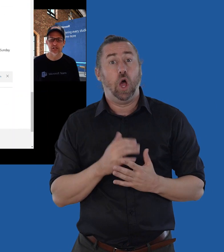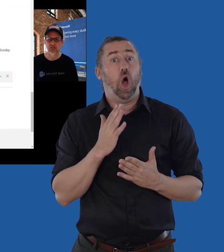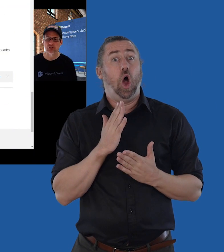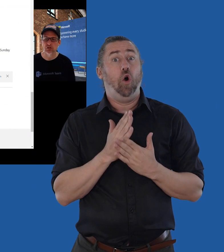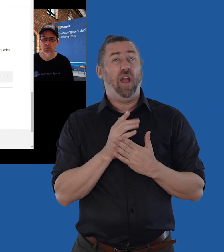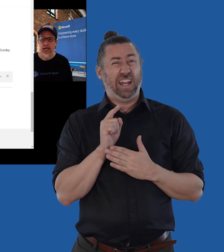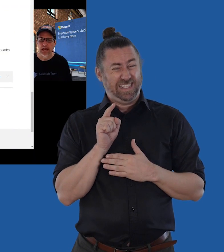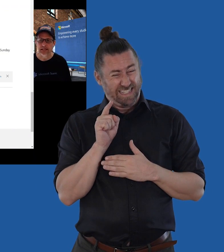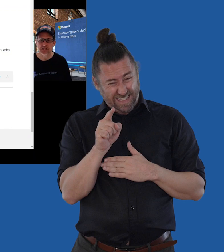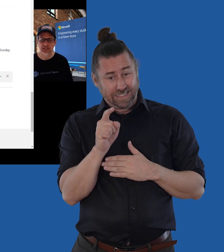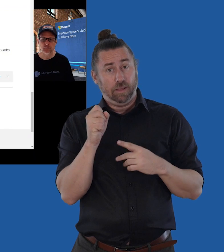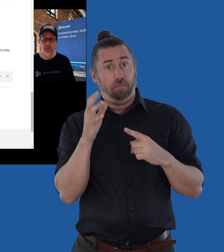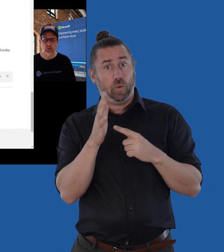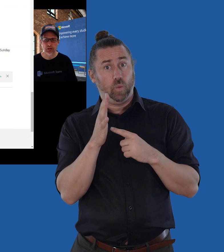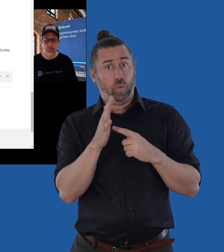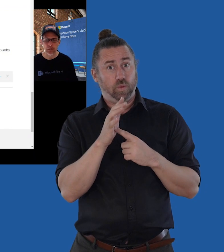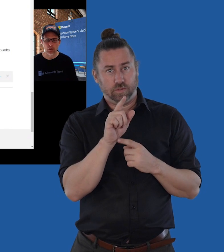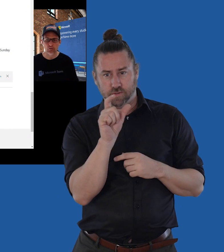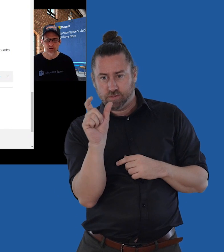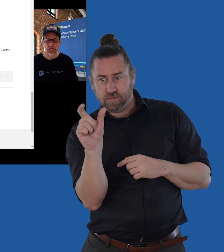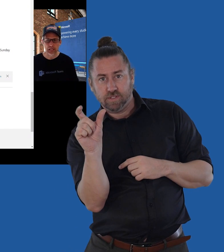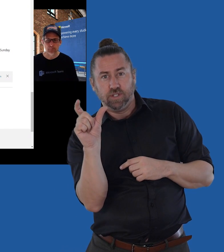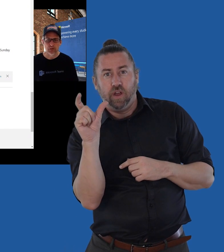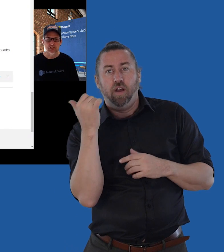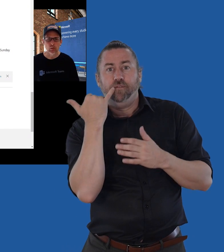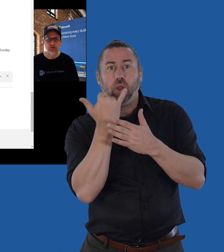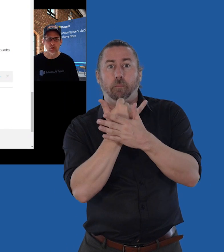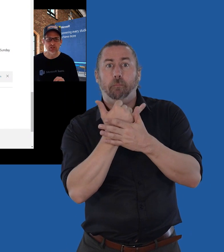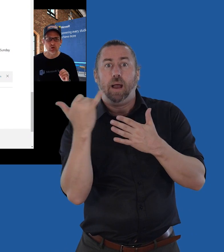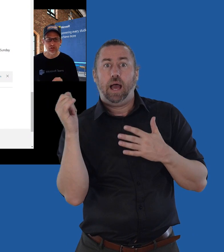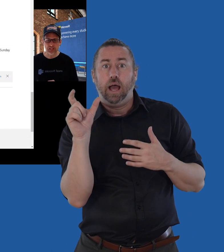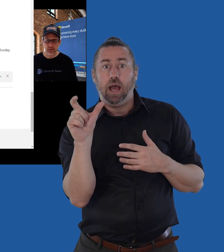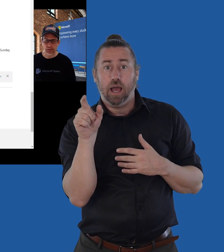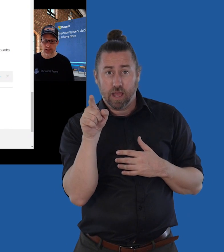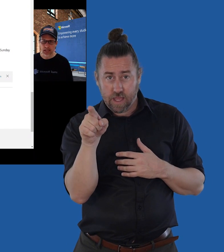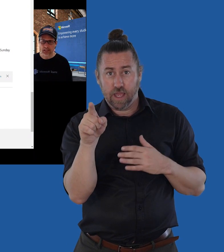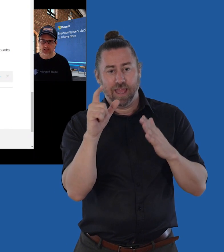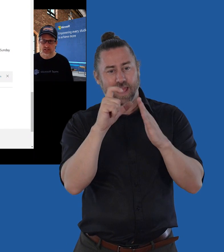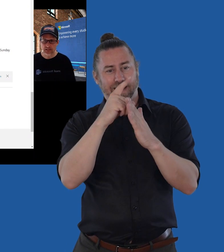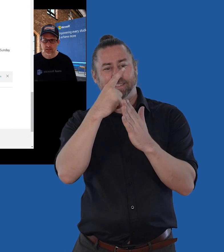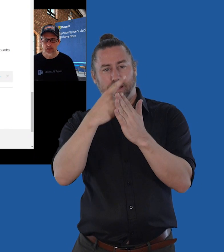attention to is this phone number over here. So, it's what's called the Disability Answers Desk,